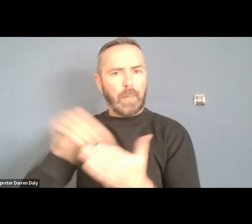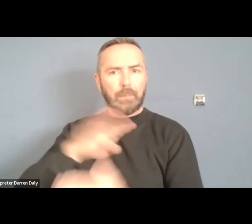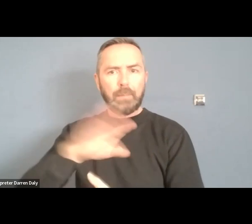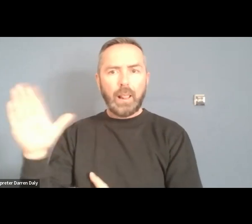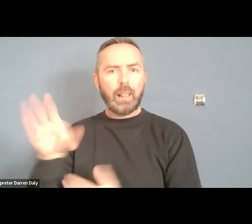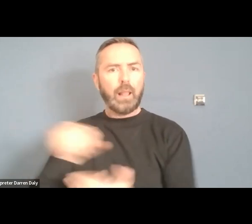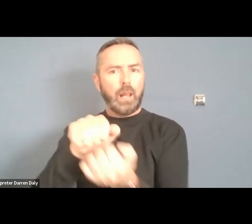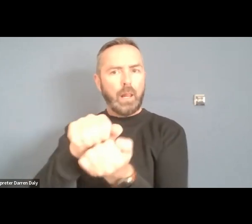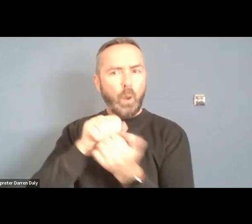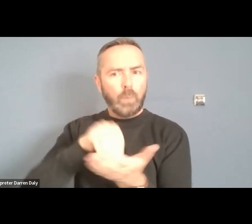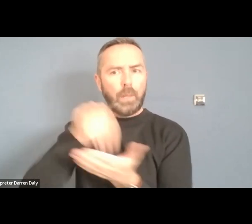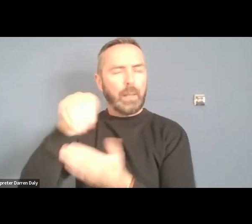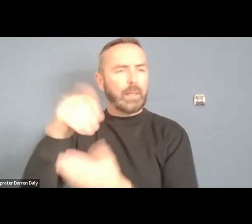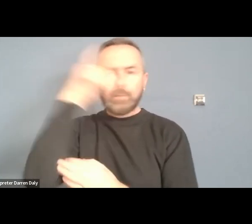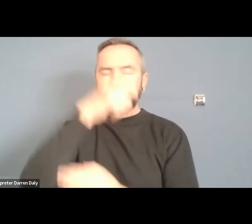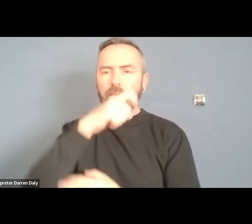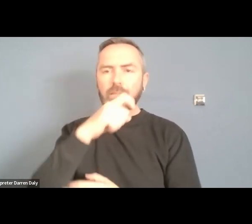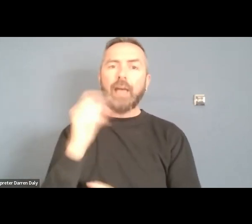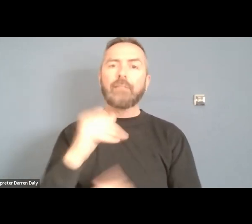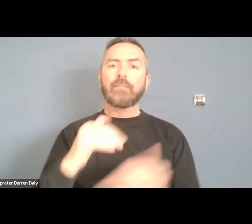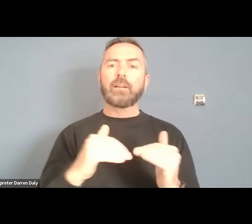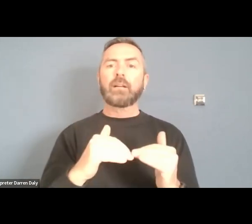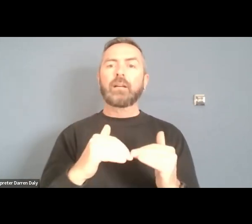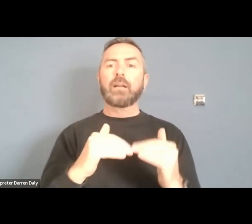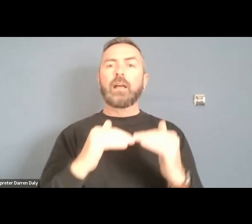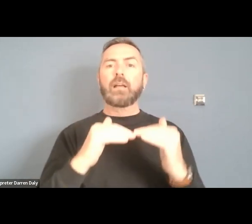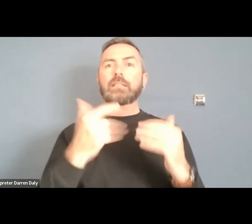and having the highest level of education as second level.